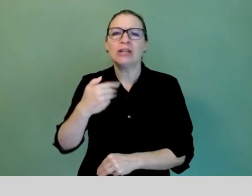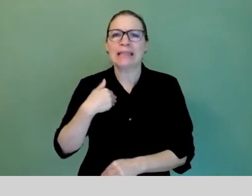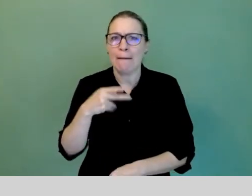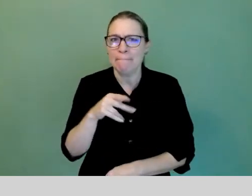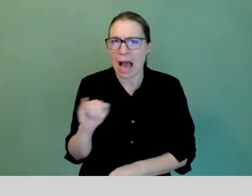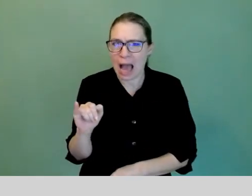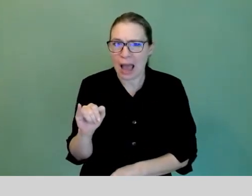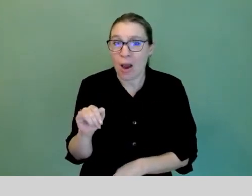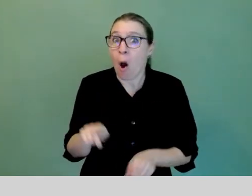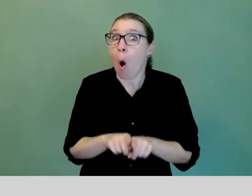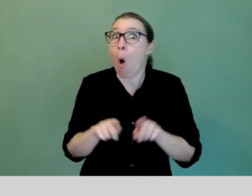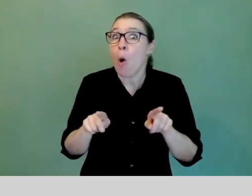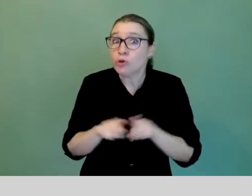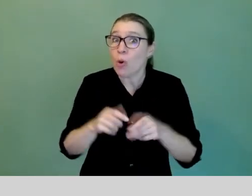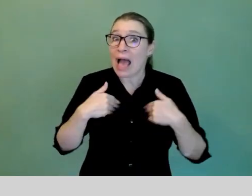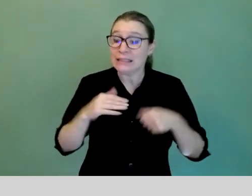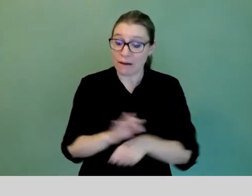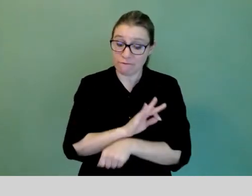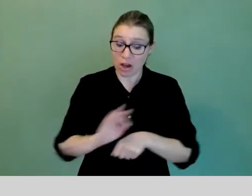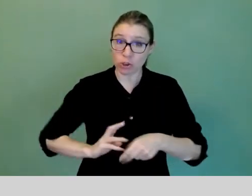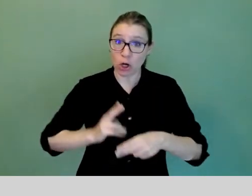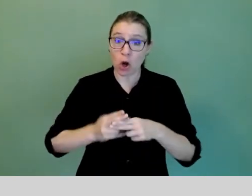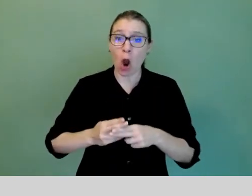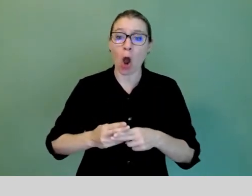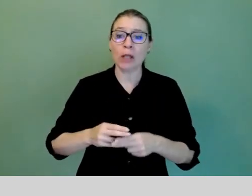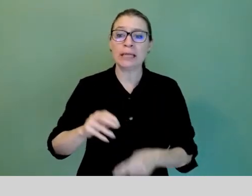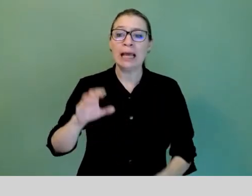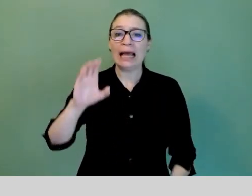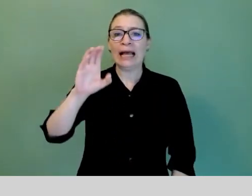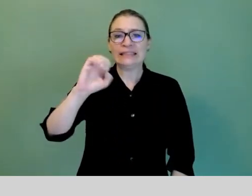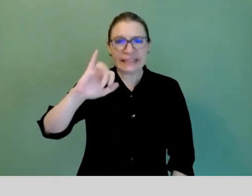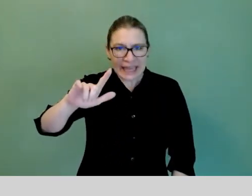It also contains a function called ceil, short for ceiling.